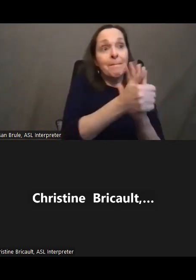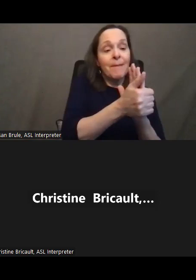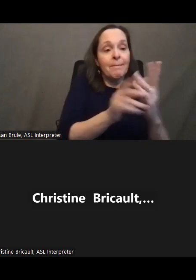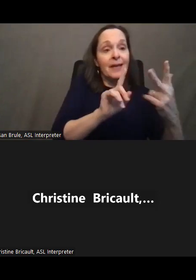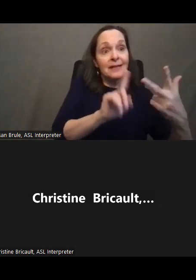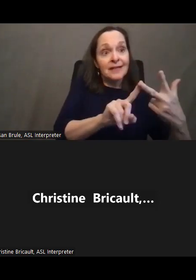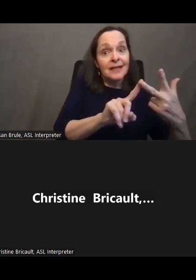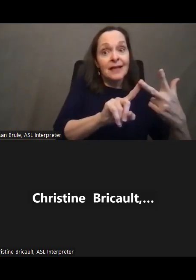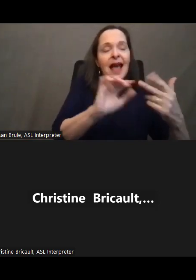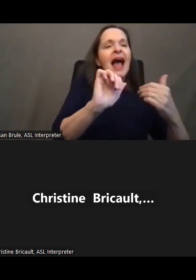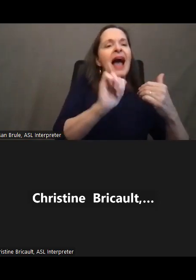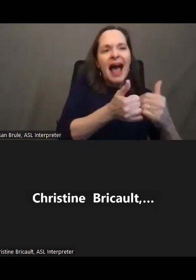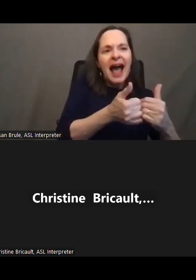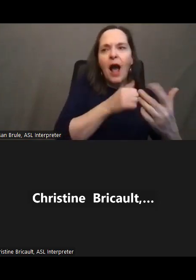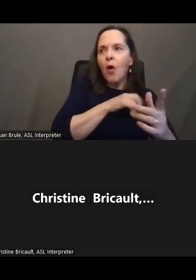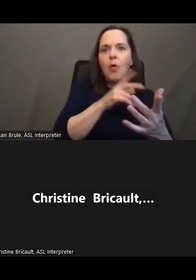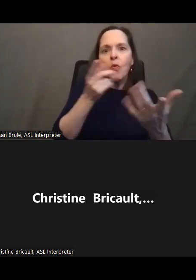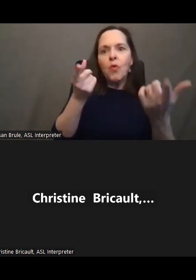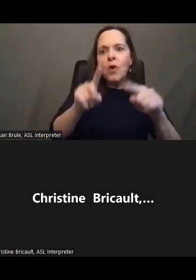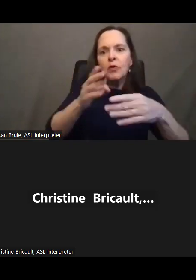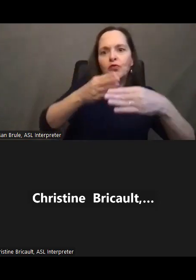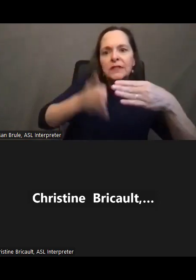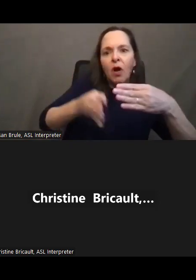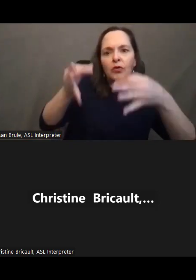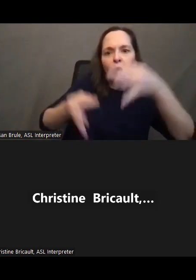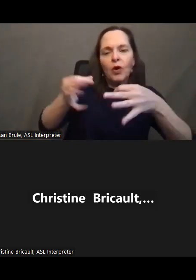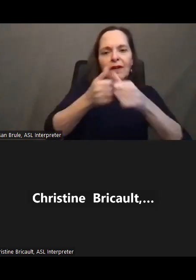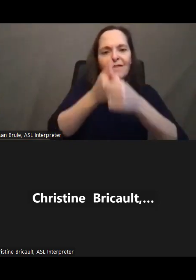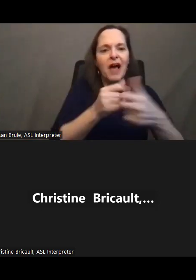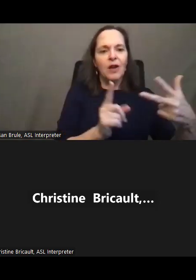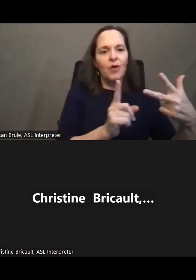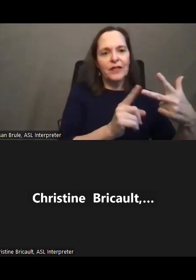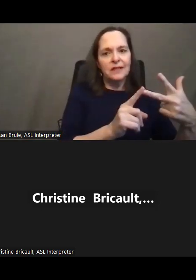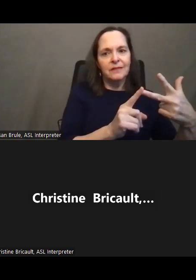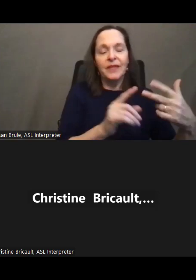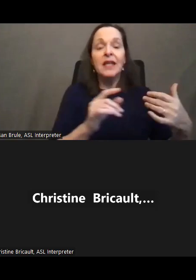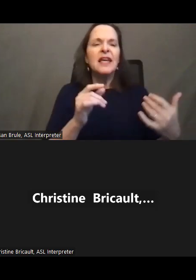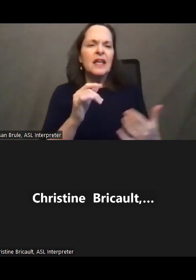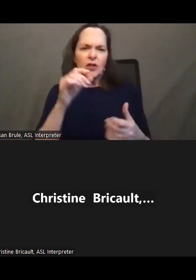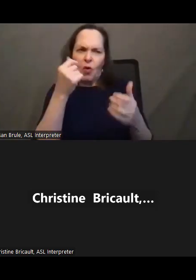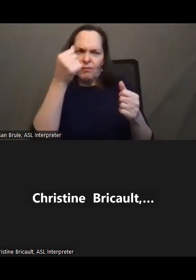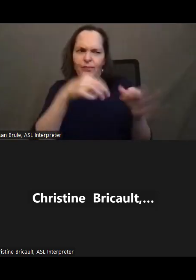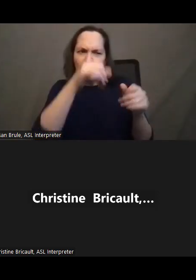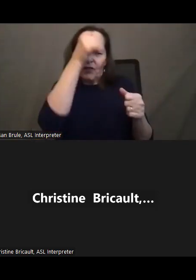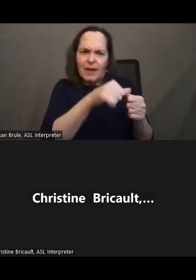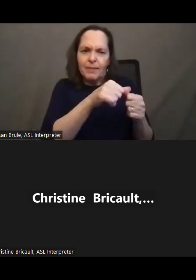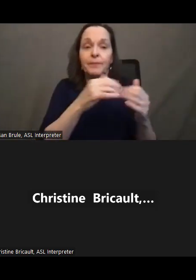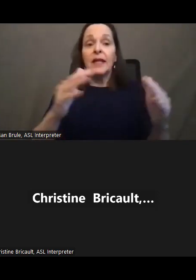As I said, the ADA has five titles. We're going to focus on title I, employment, and Title II, state and local government services.